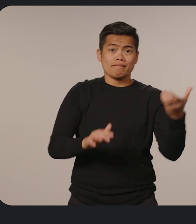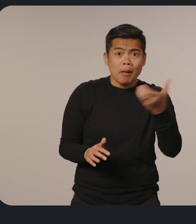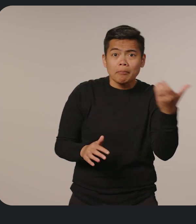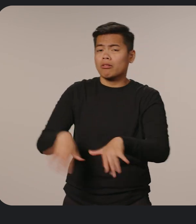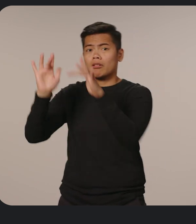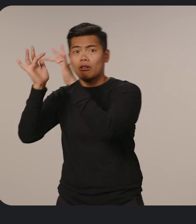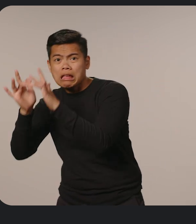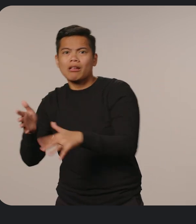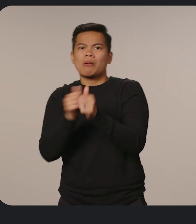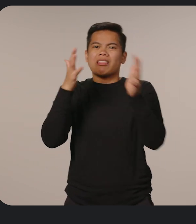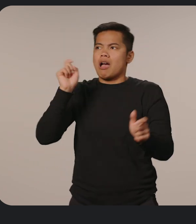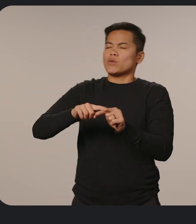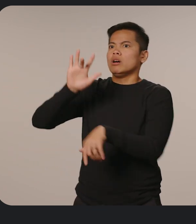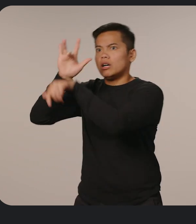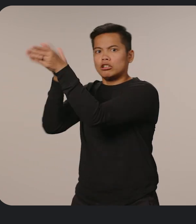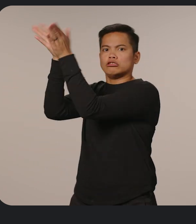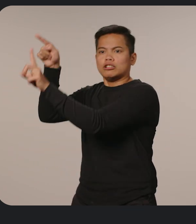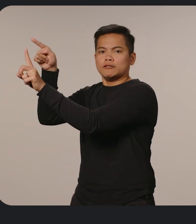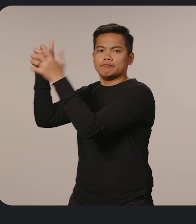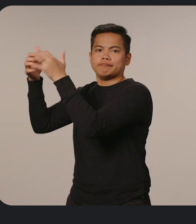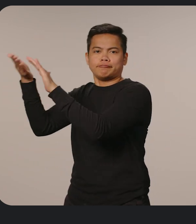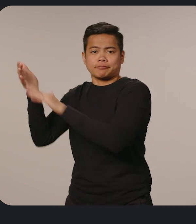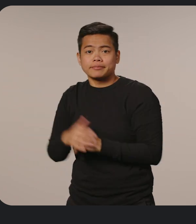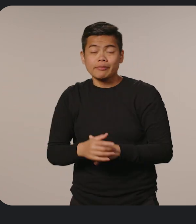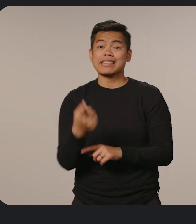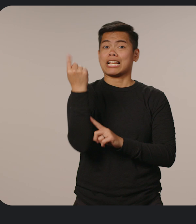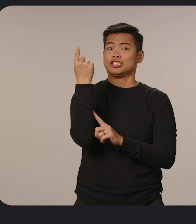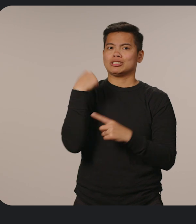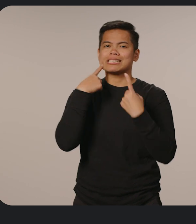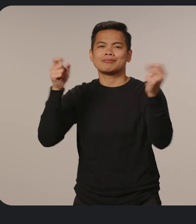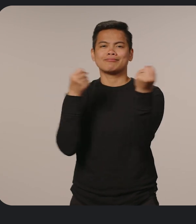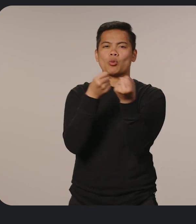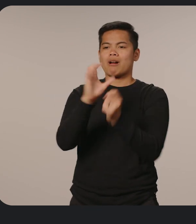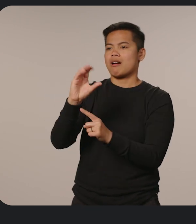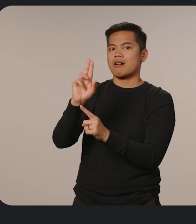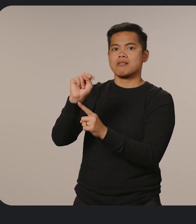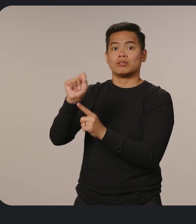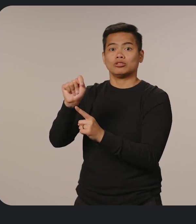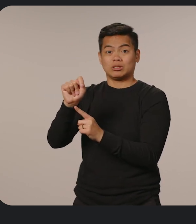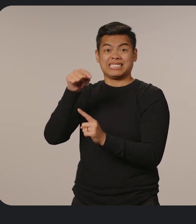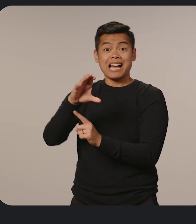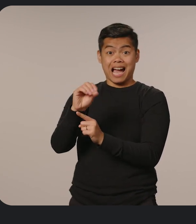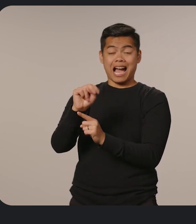server last year we announced support for account aggregation query count provides